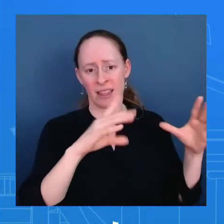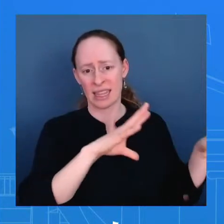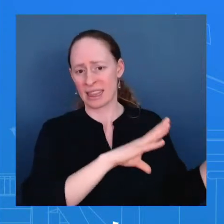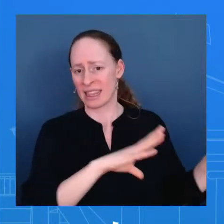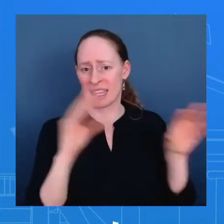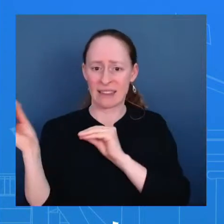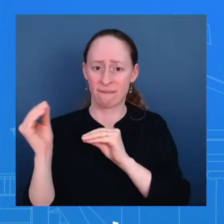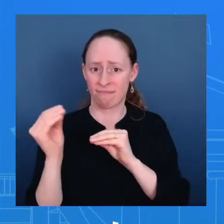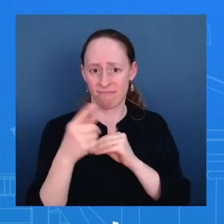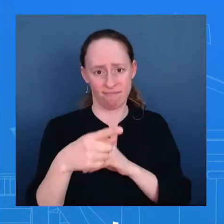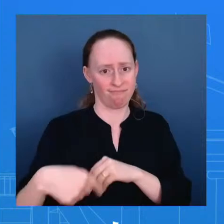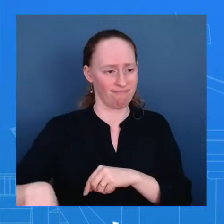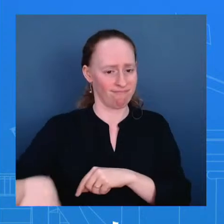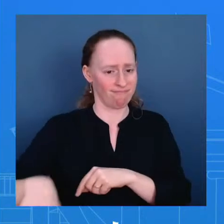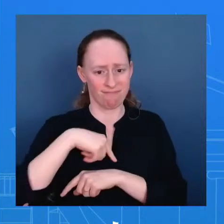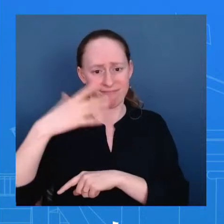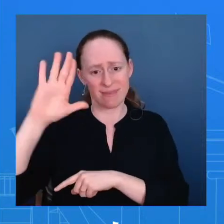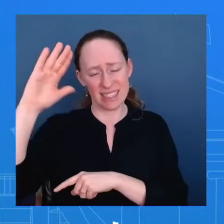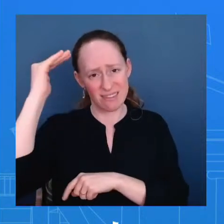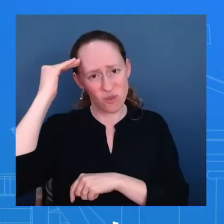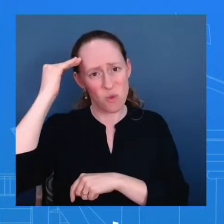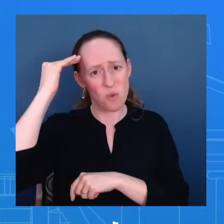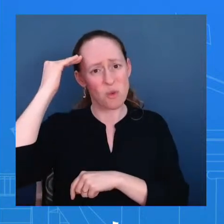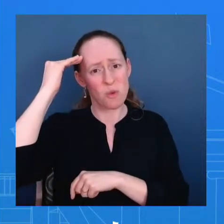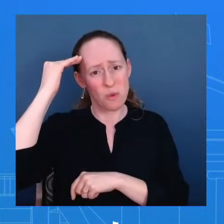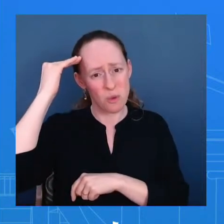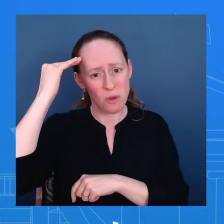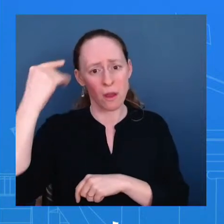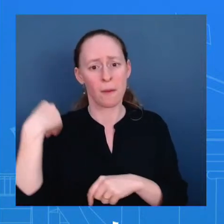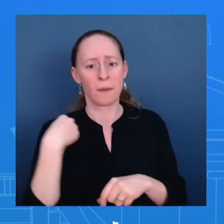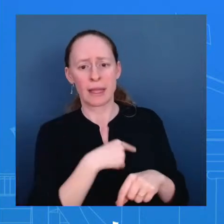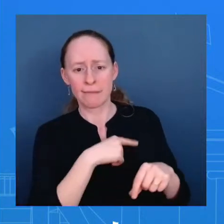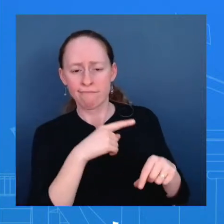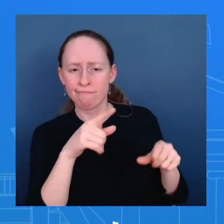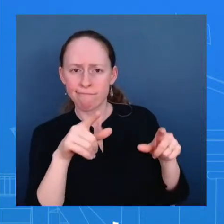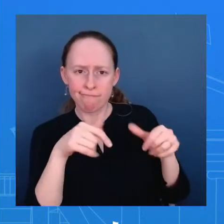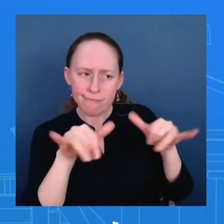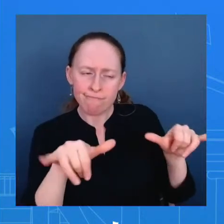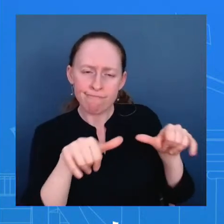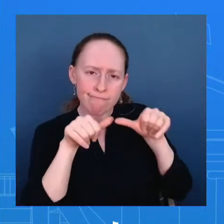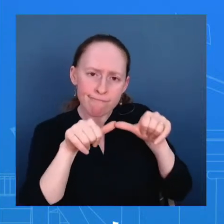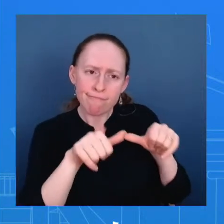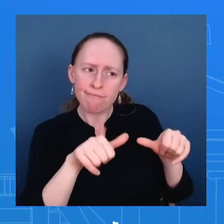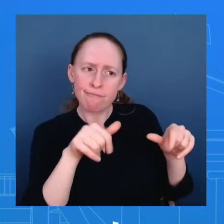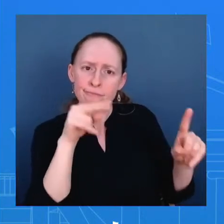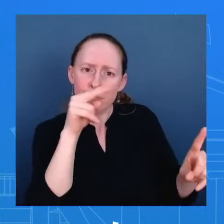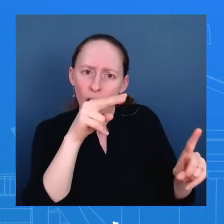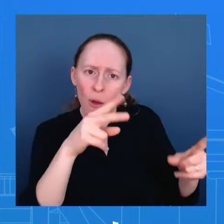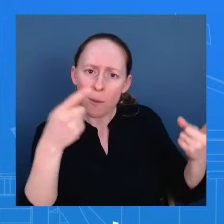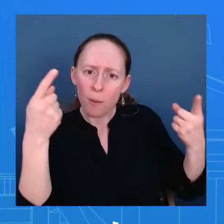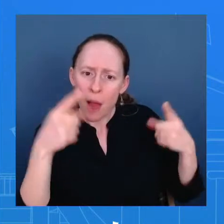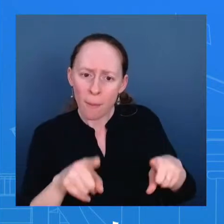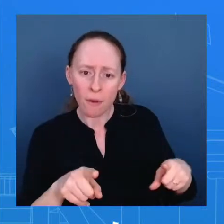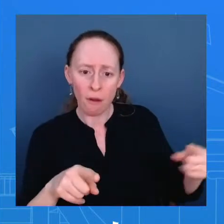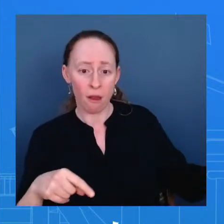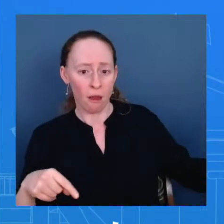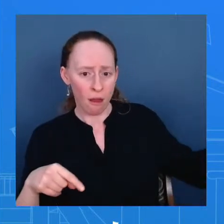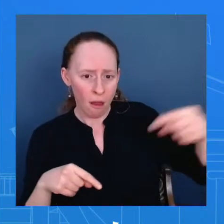So, we are closely monitoring the situation and the rou- routes frequently used by migrants to reach our borders and would stress that, at this time, irregular migration